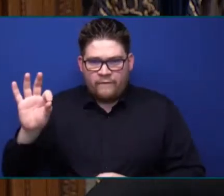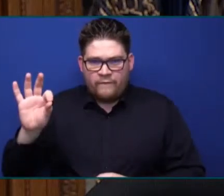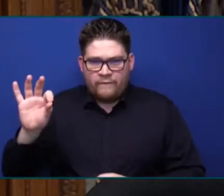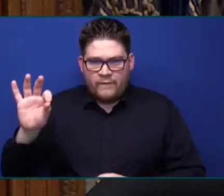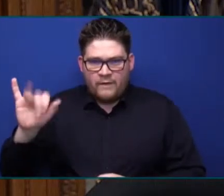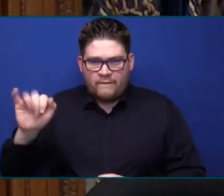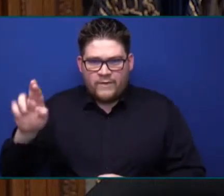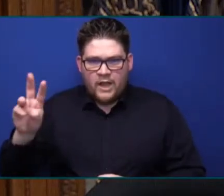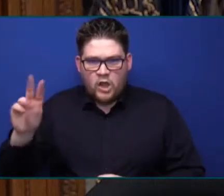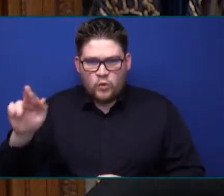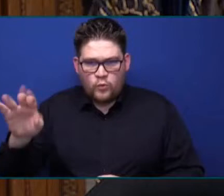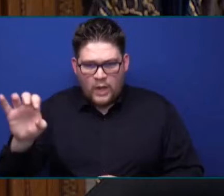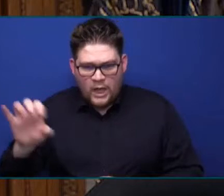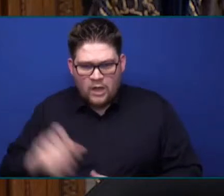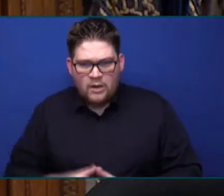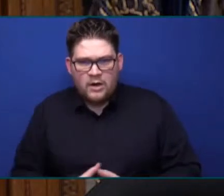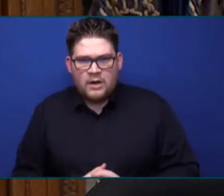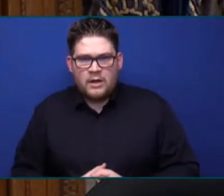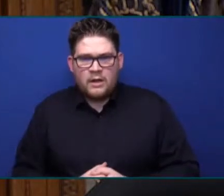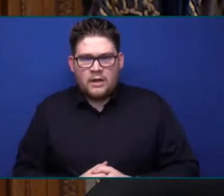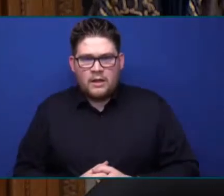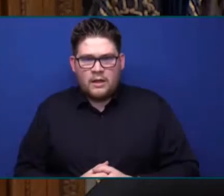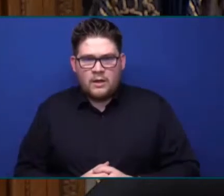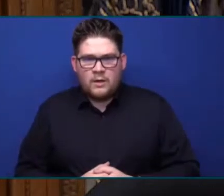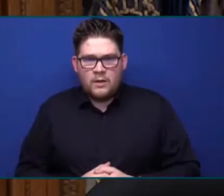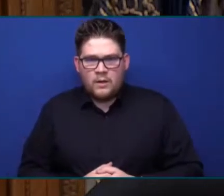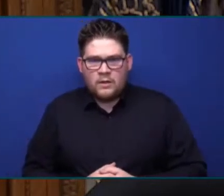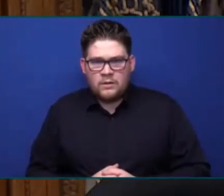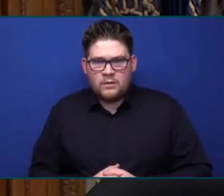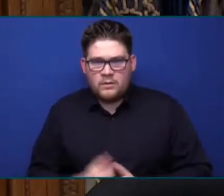and Russell Zirnhelt, executive vice-president of Ledcor construction.